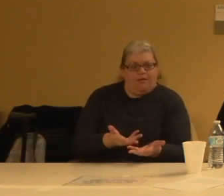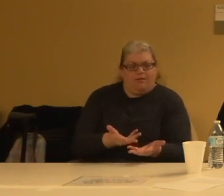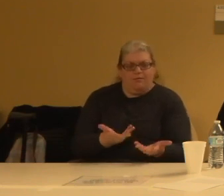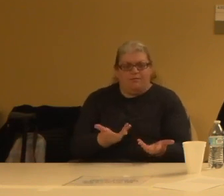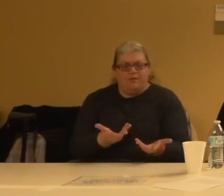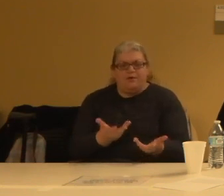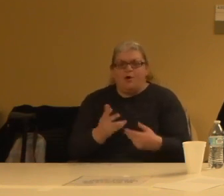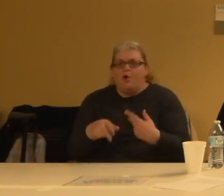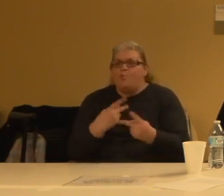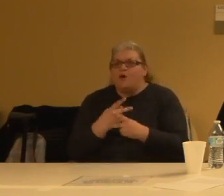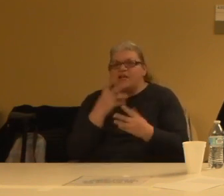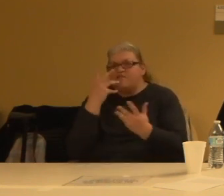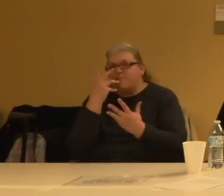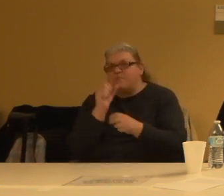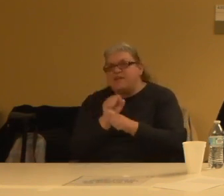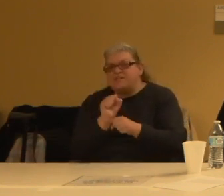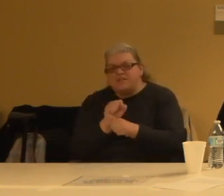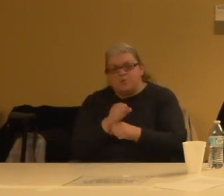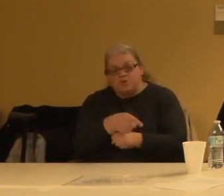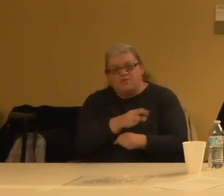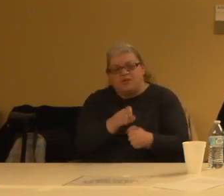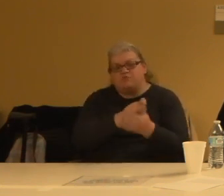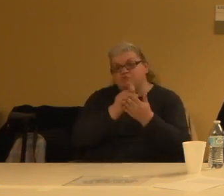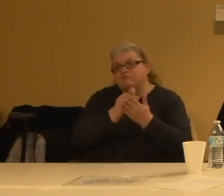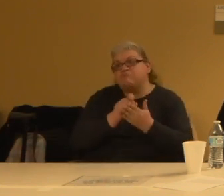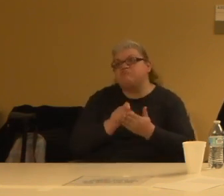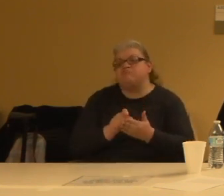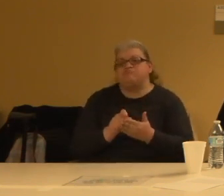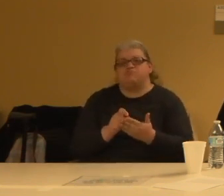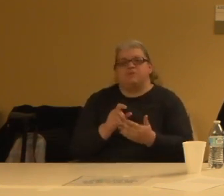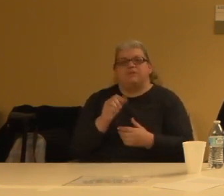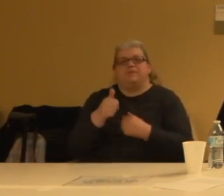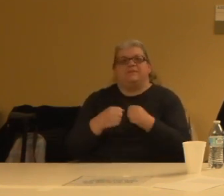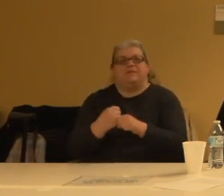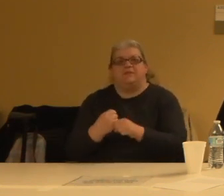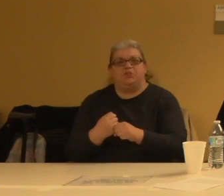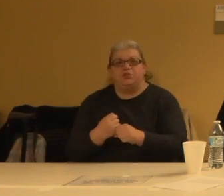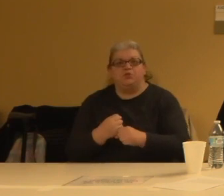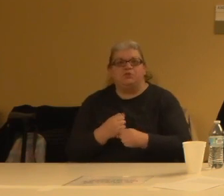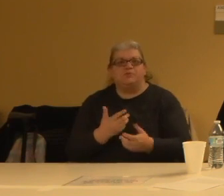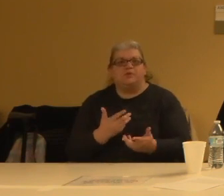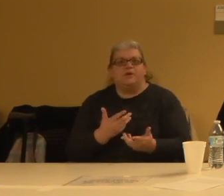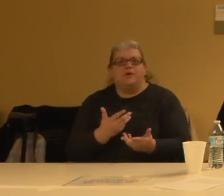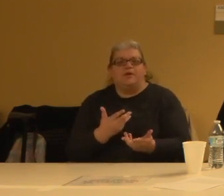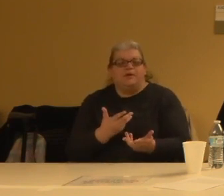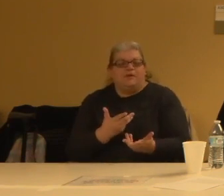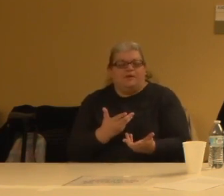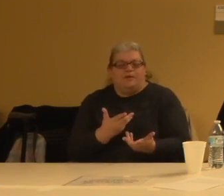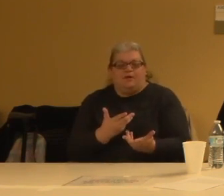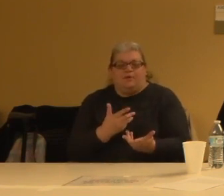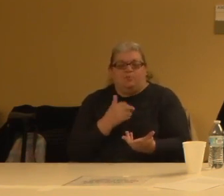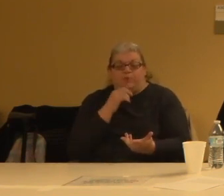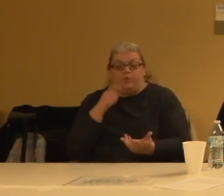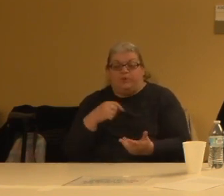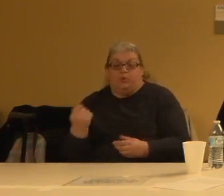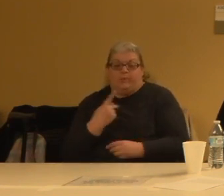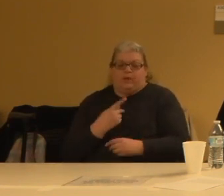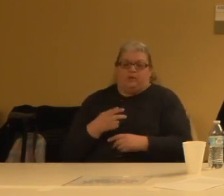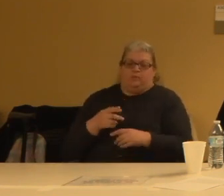before in 10 years after they've been produced a bunch of times? And you know, when we don't have to keep referring back to these like huge names and whatever. And, yeah.